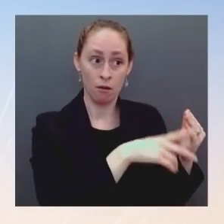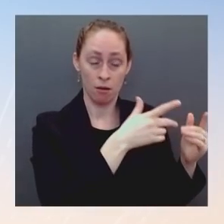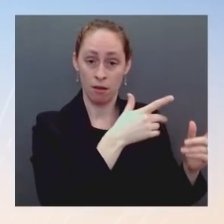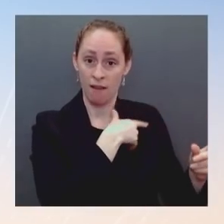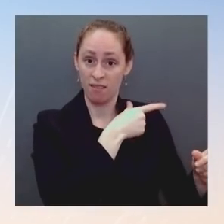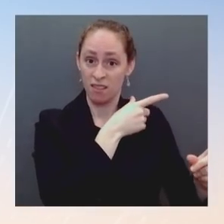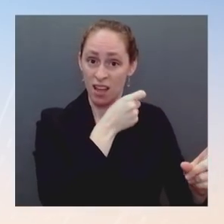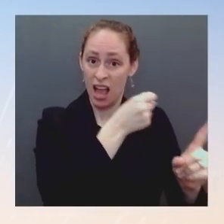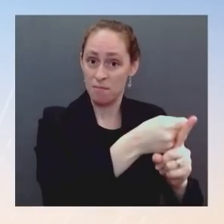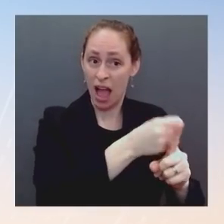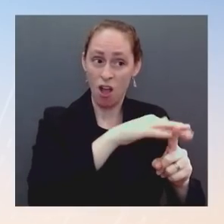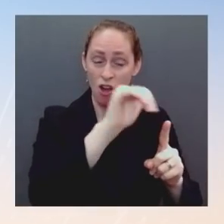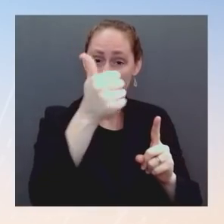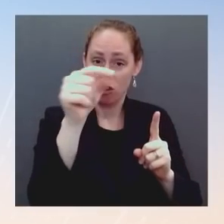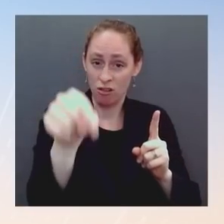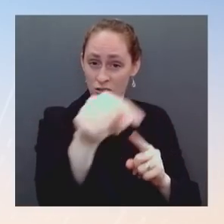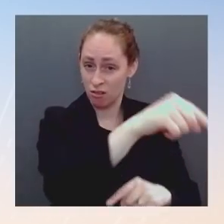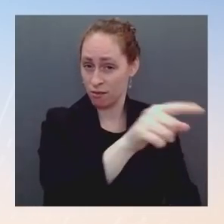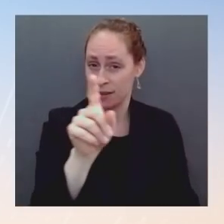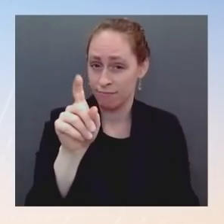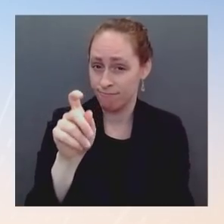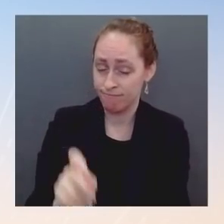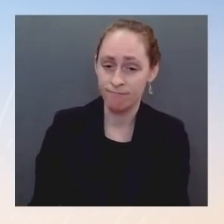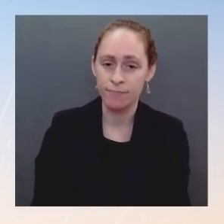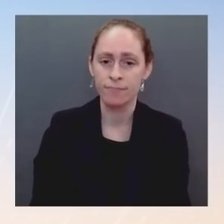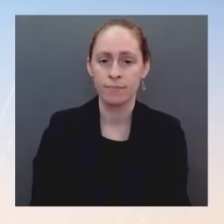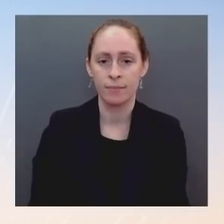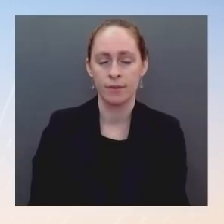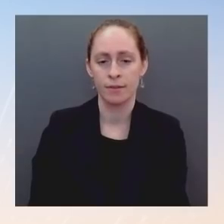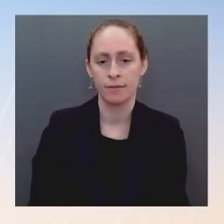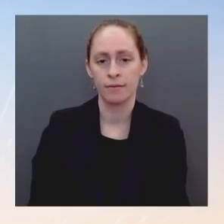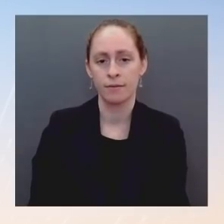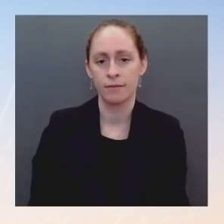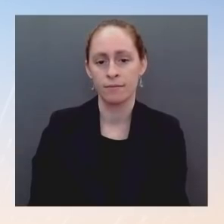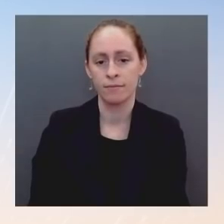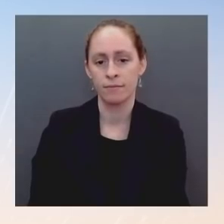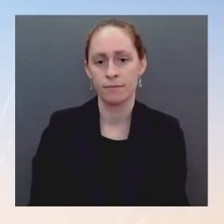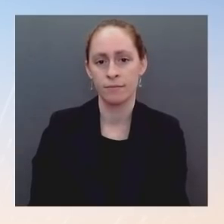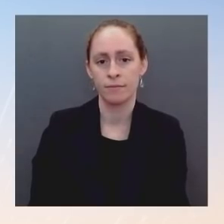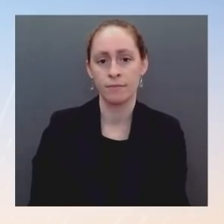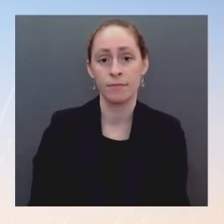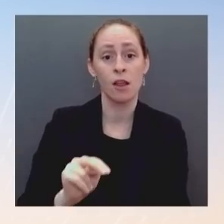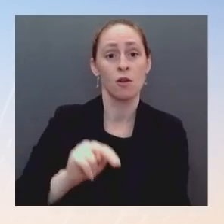dozens of them -- in prior administrations. And obviously, we've spoken to it each time that that has happened.